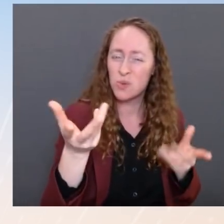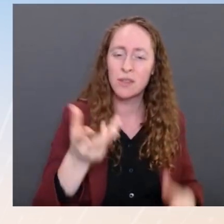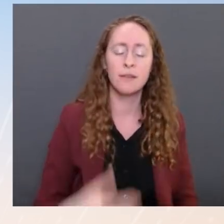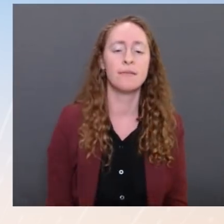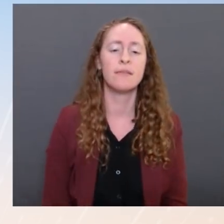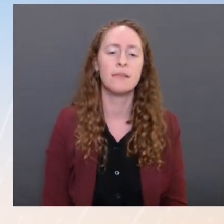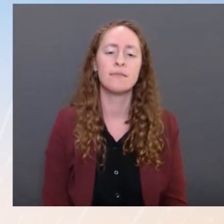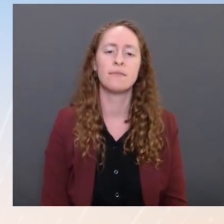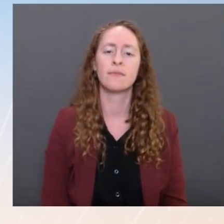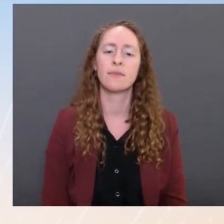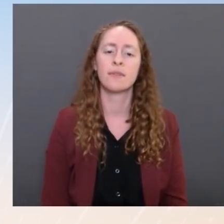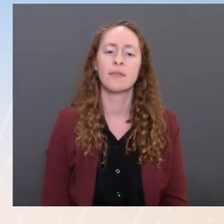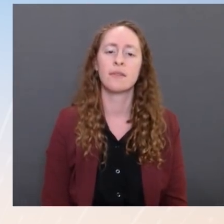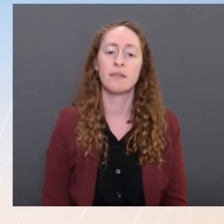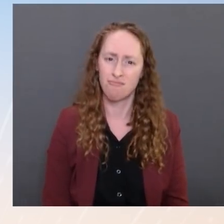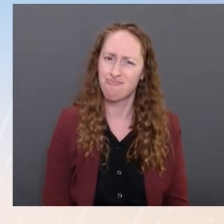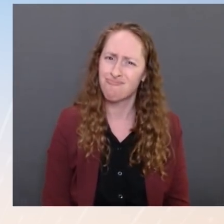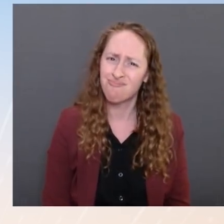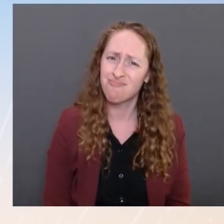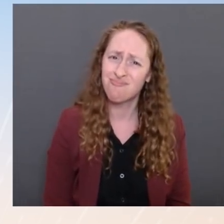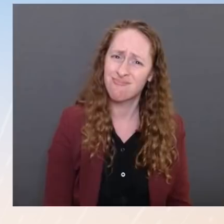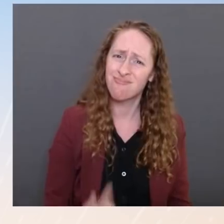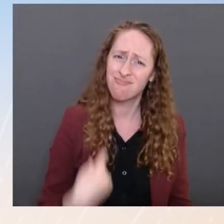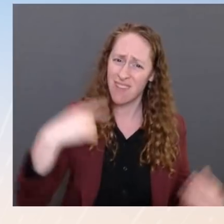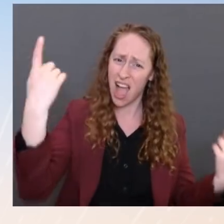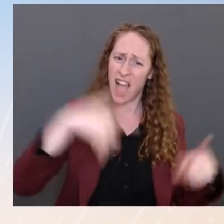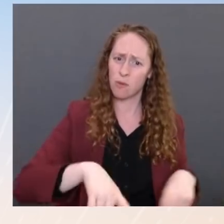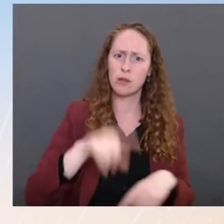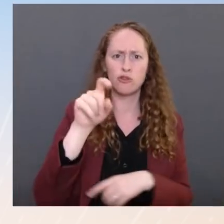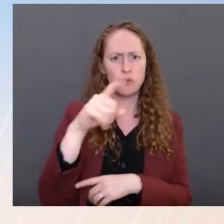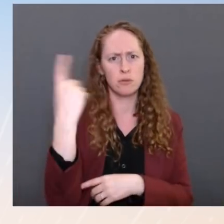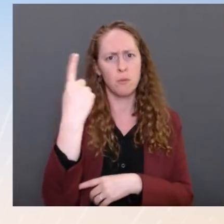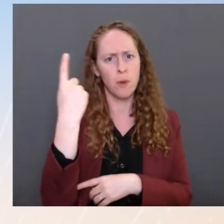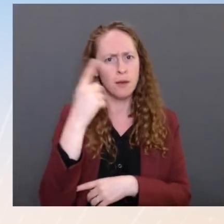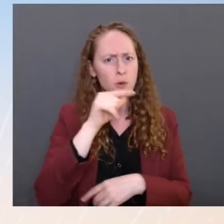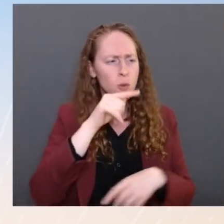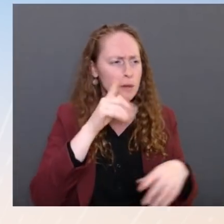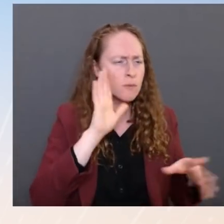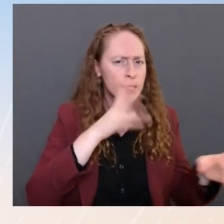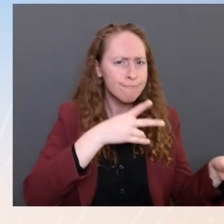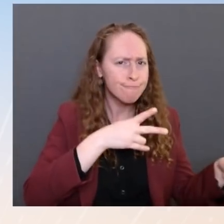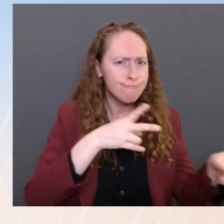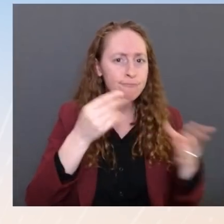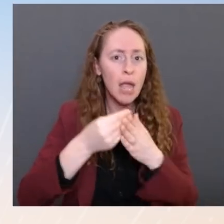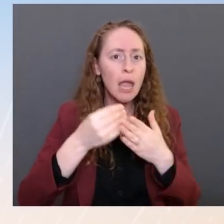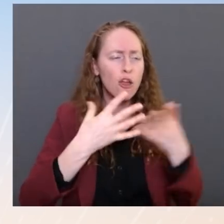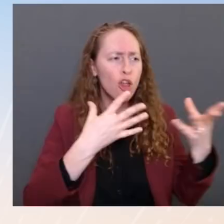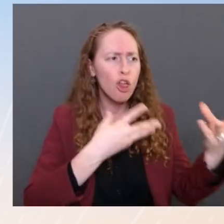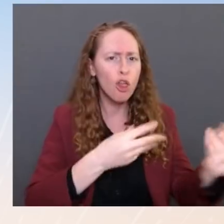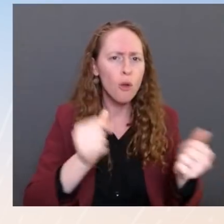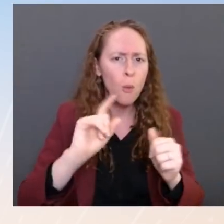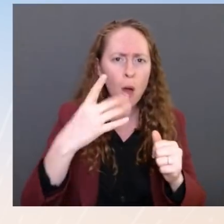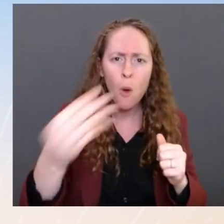to support additional oversight measures, including additional funding for existing inspectors general. And we encourage all senators